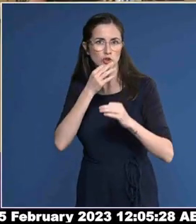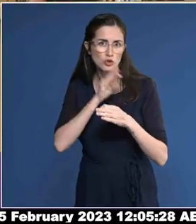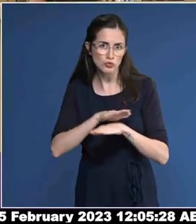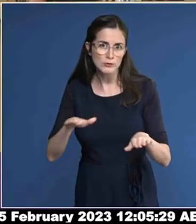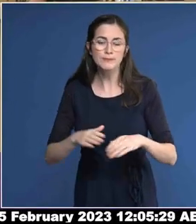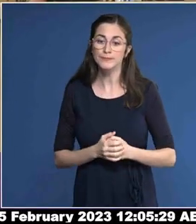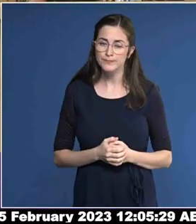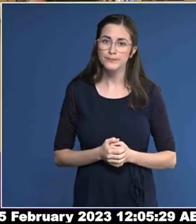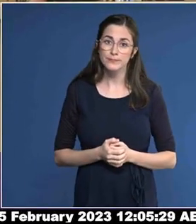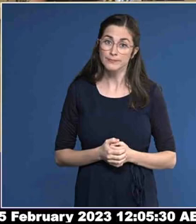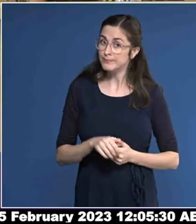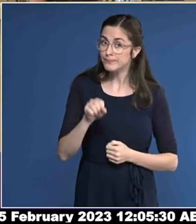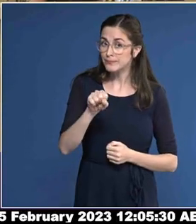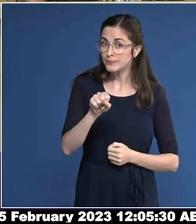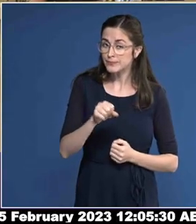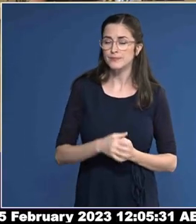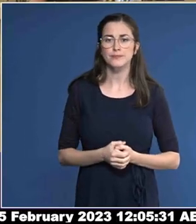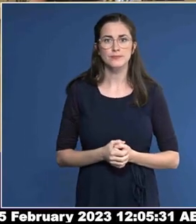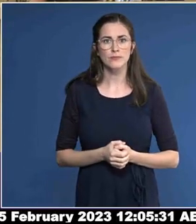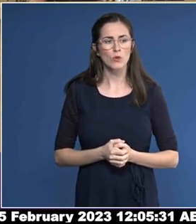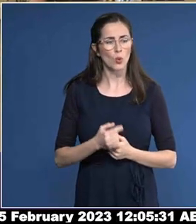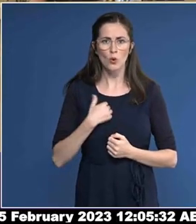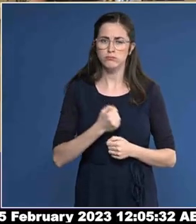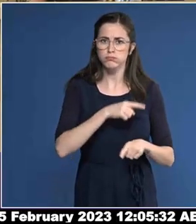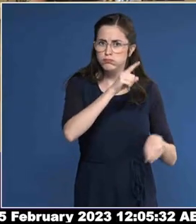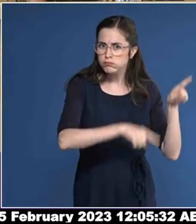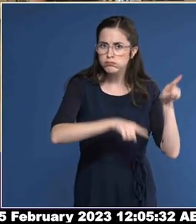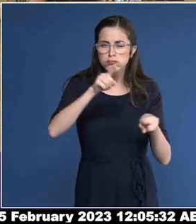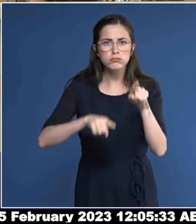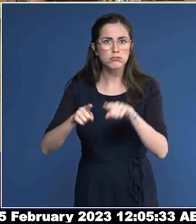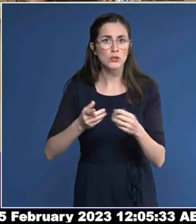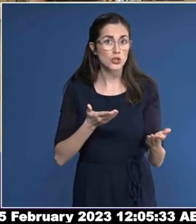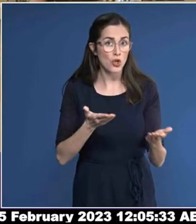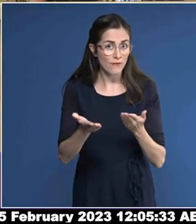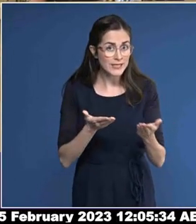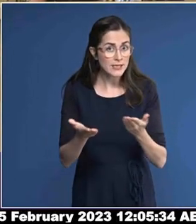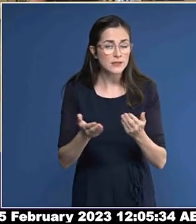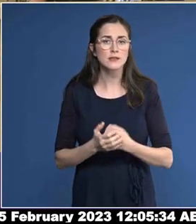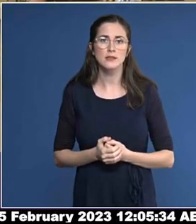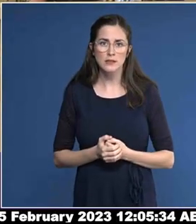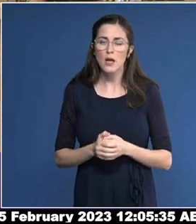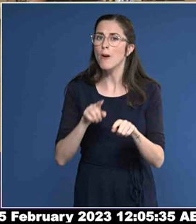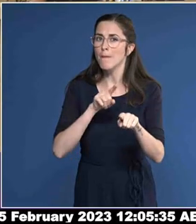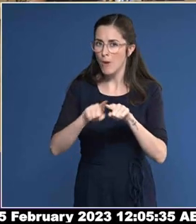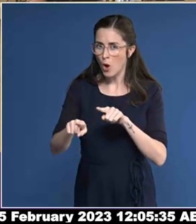So we provide a wide array of services, predominantly NDIS-funded services.